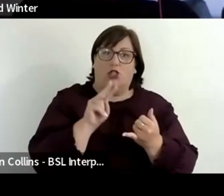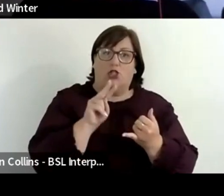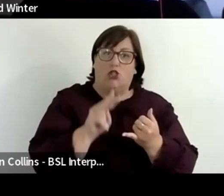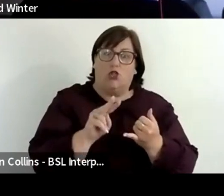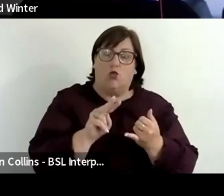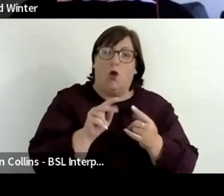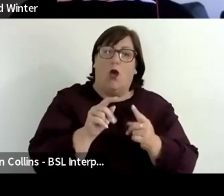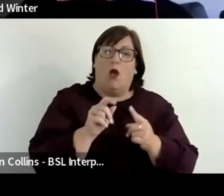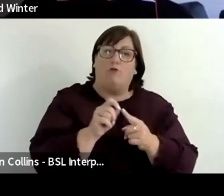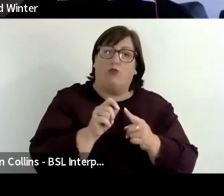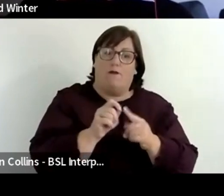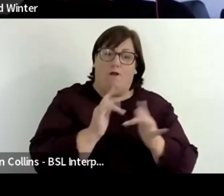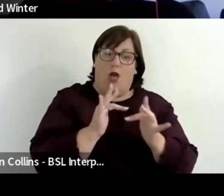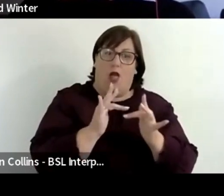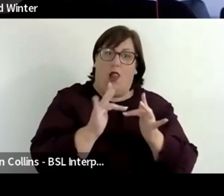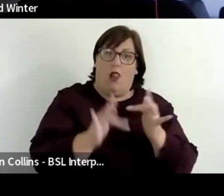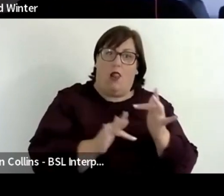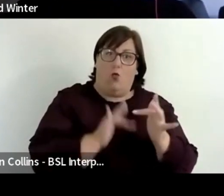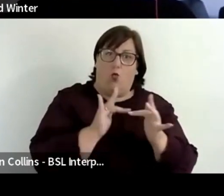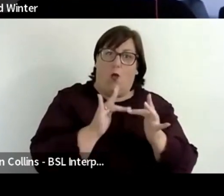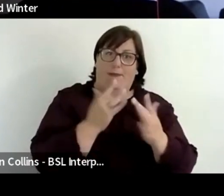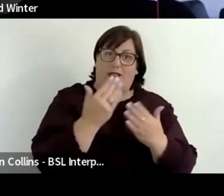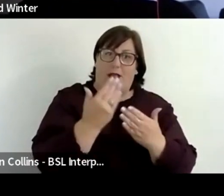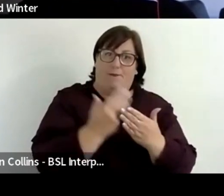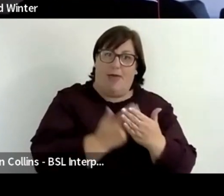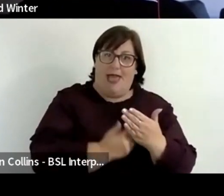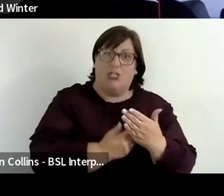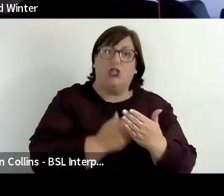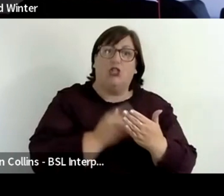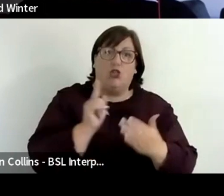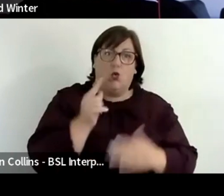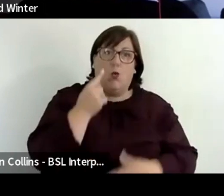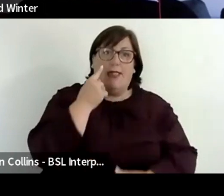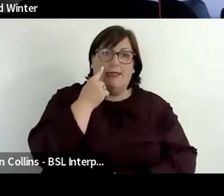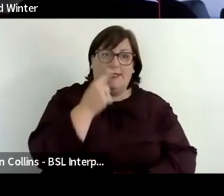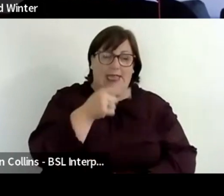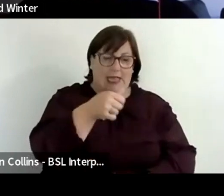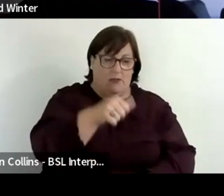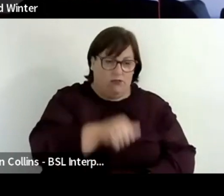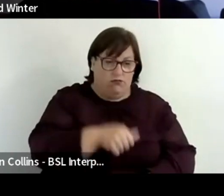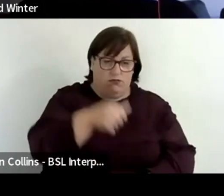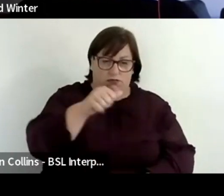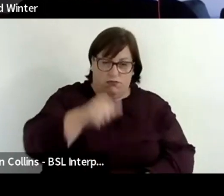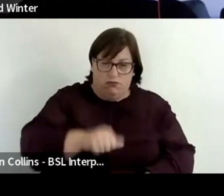information about opportunities that are available. We can also proprovide information about our job brokerage partners,